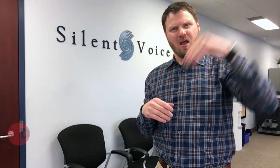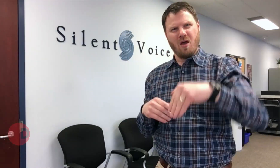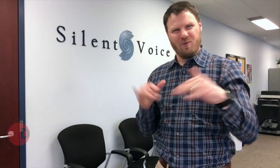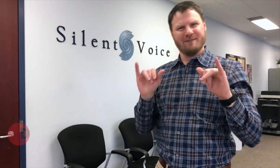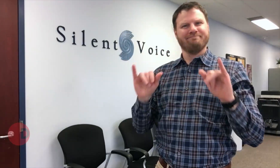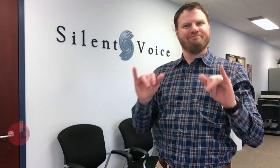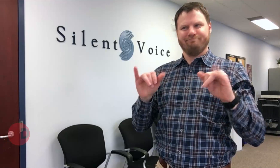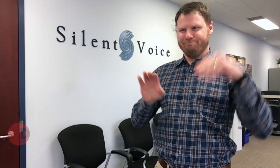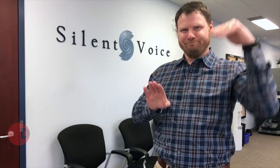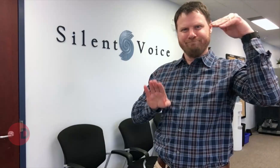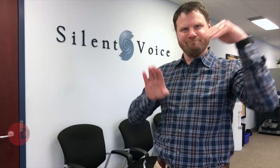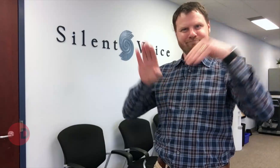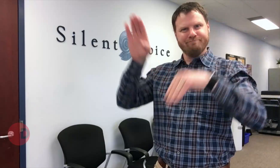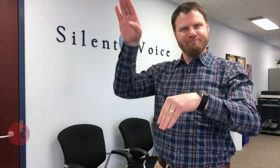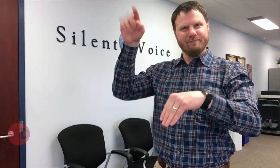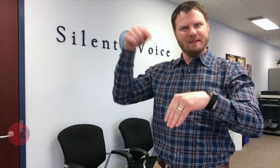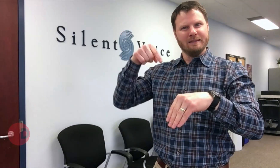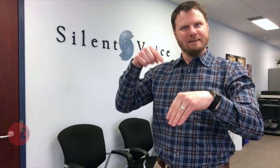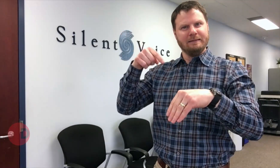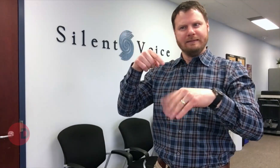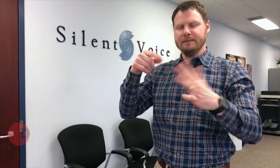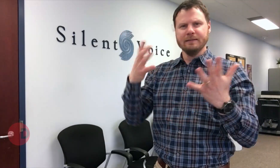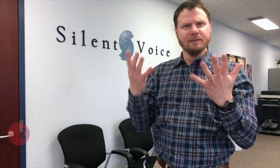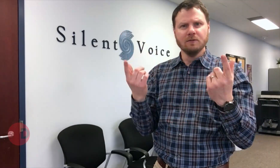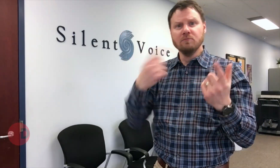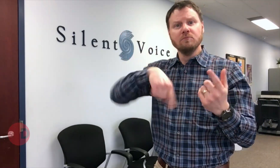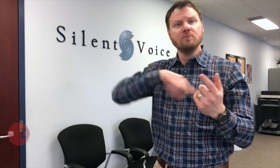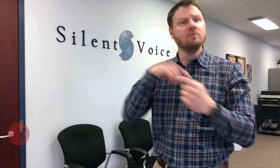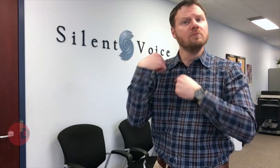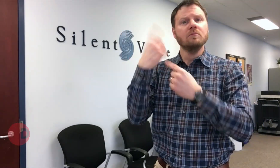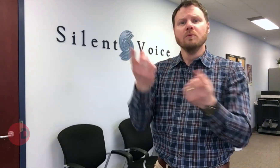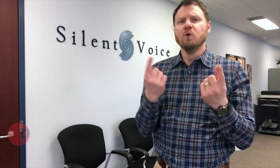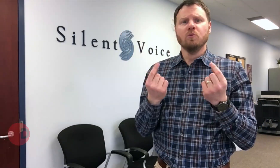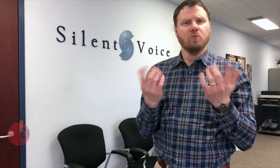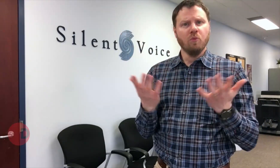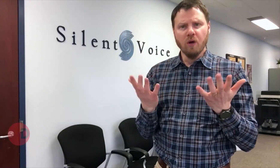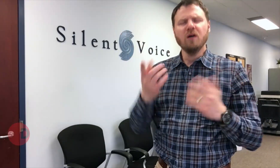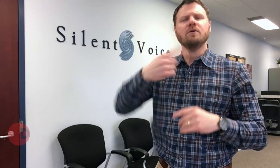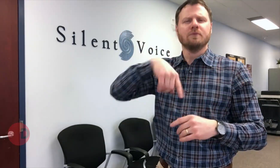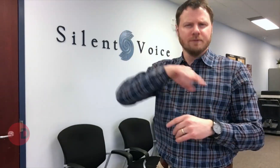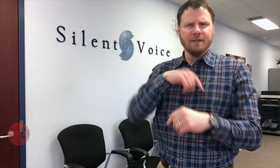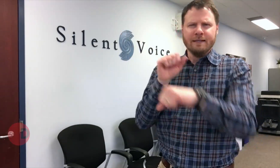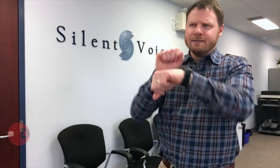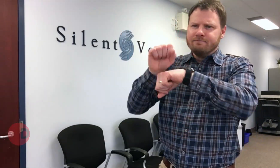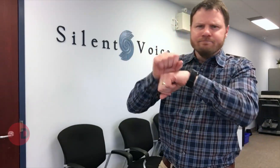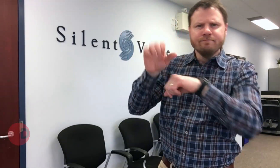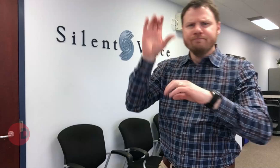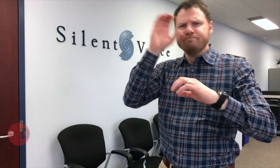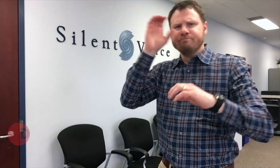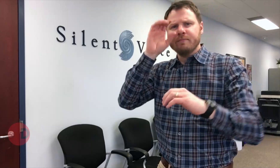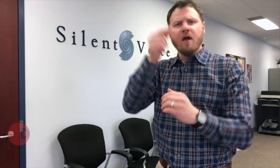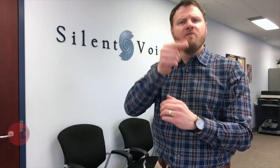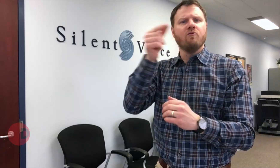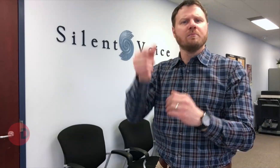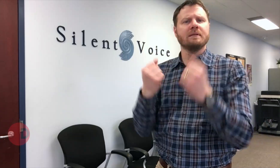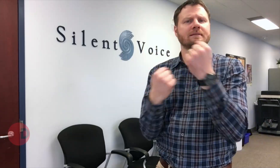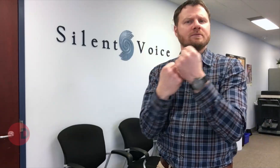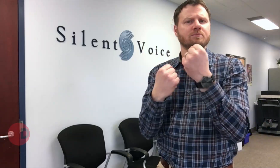We are struggling to deal with it and have been working with government agencies for support,